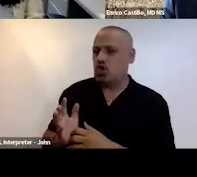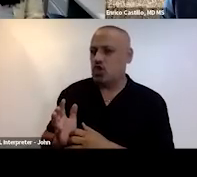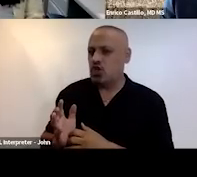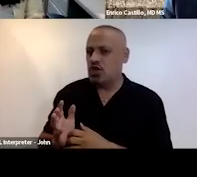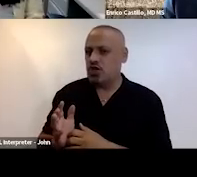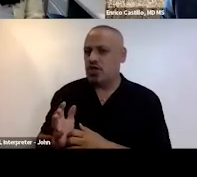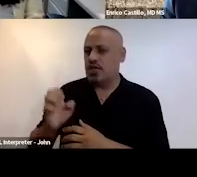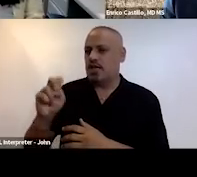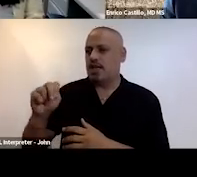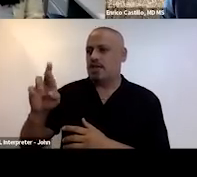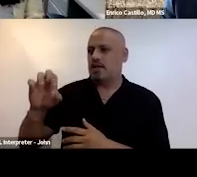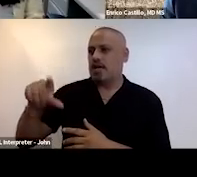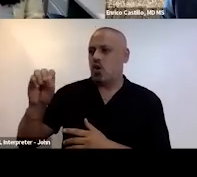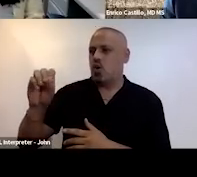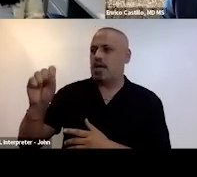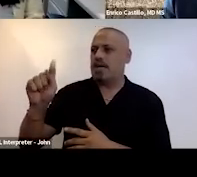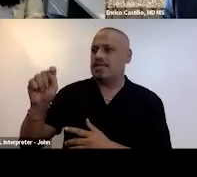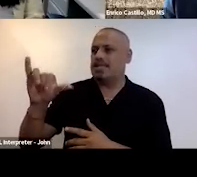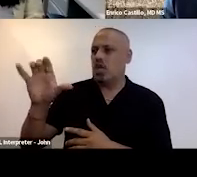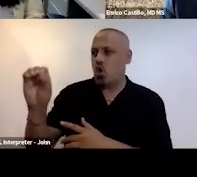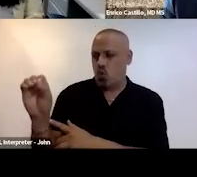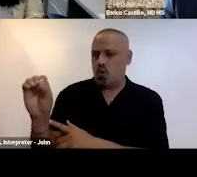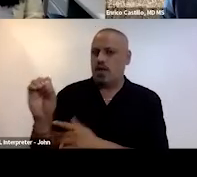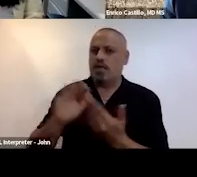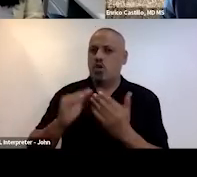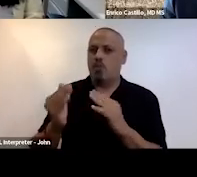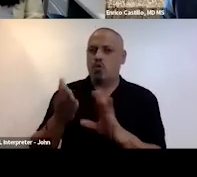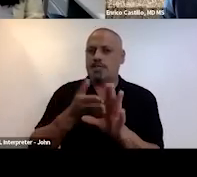Enrico Castillo, who is a community psychiatrist